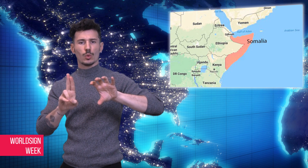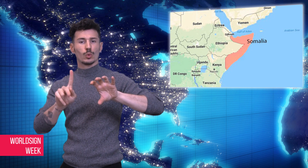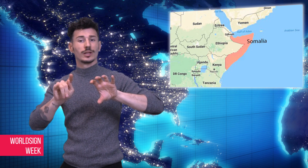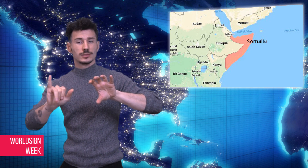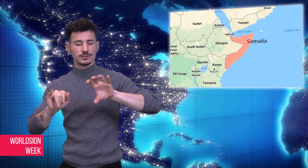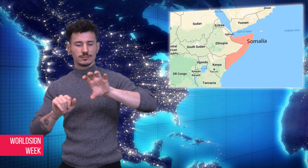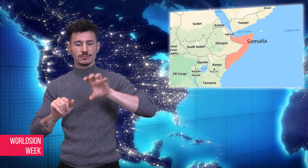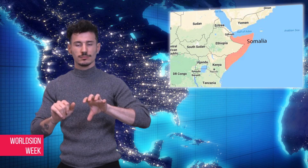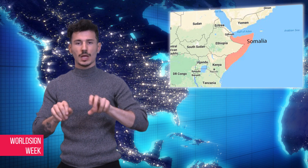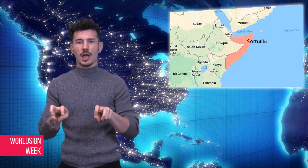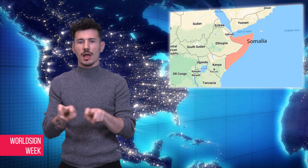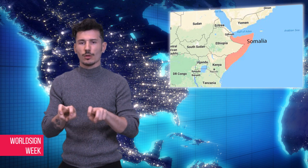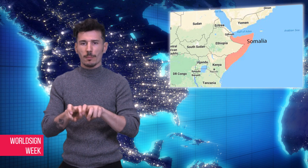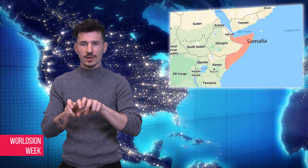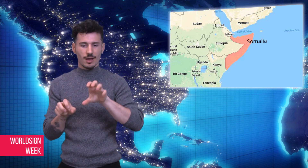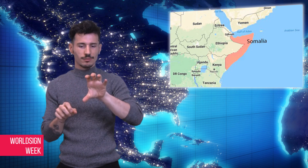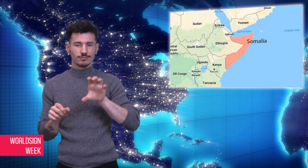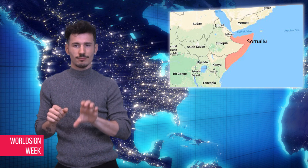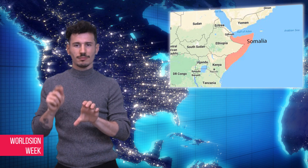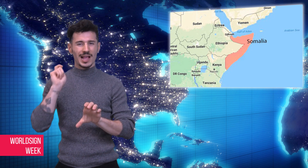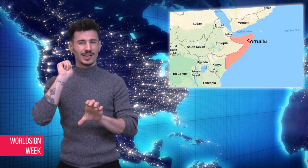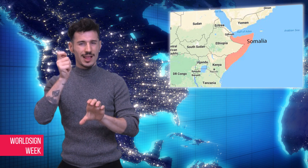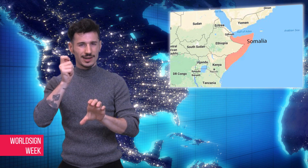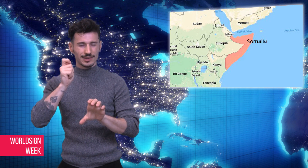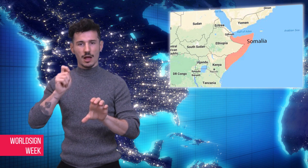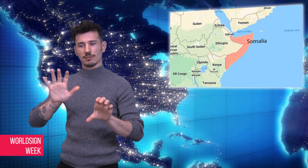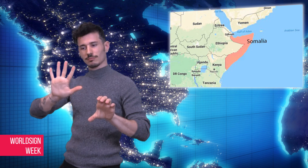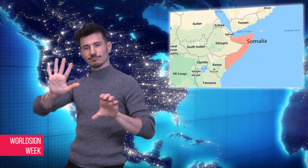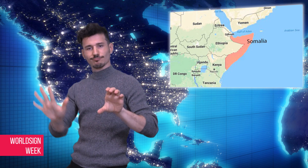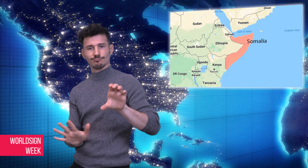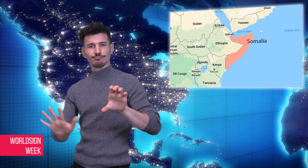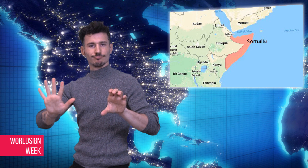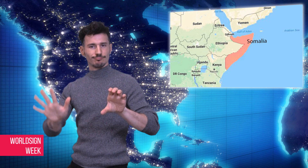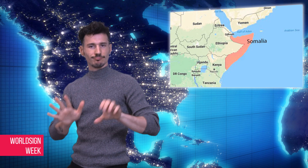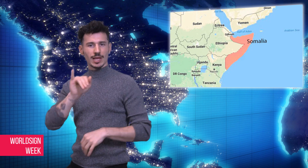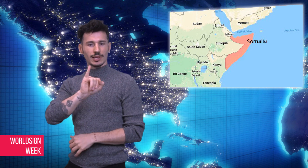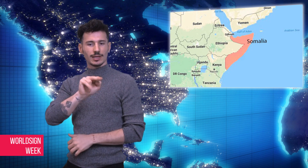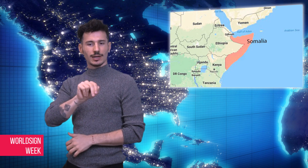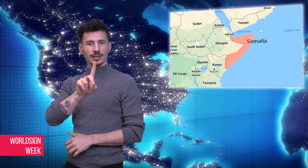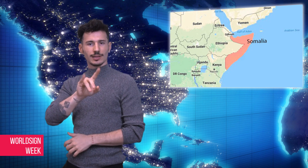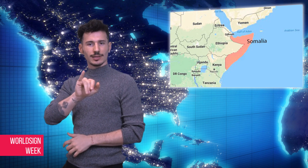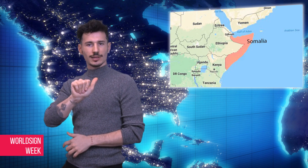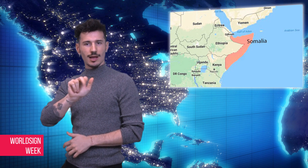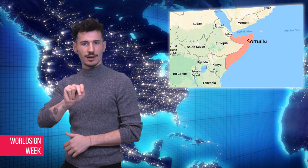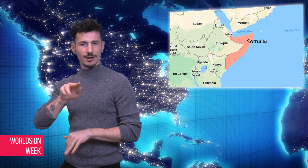Djibouti, Ethiopia, Kenya, and the Indian Ocean.